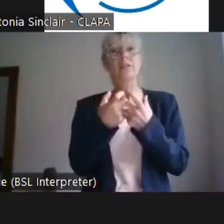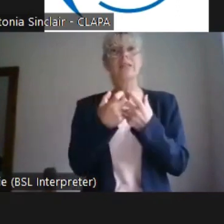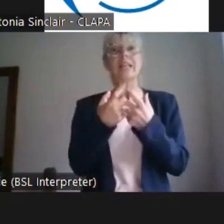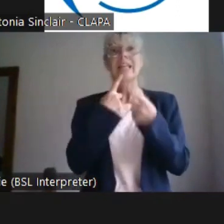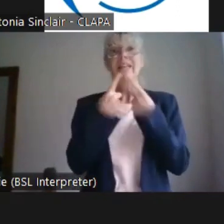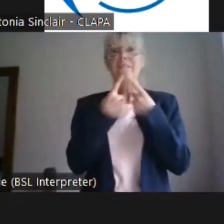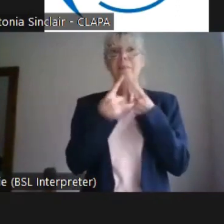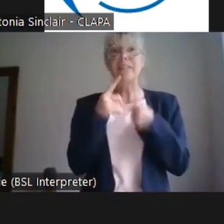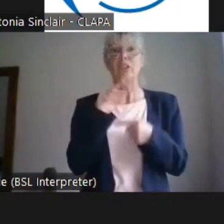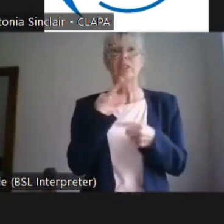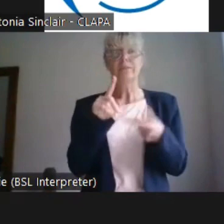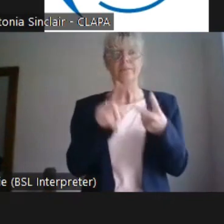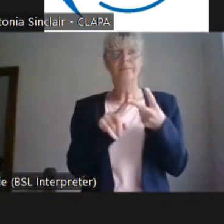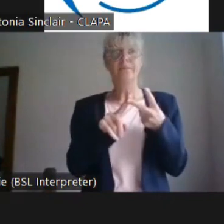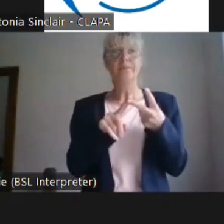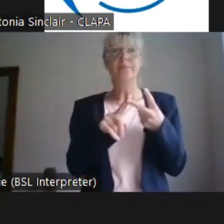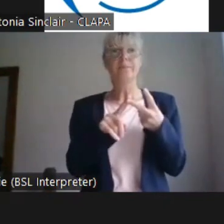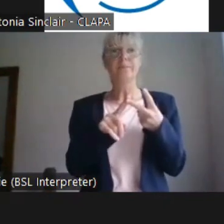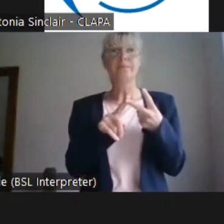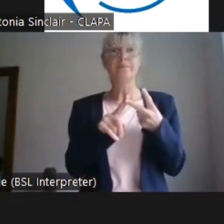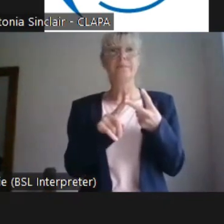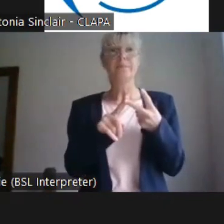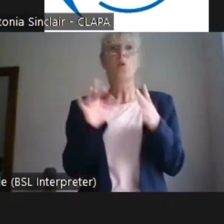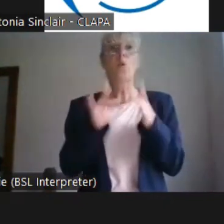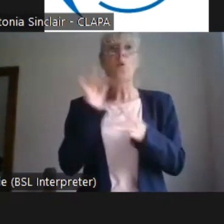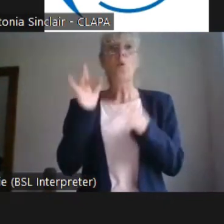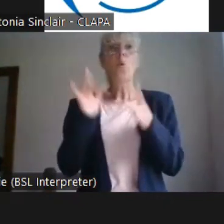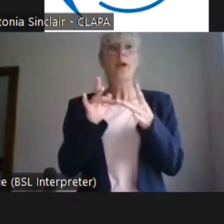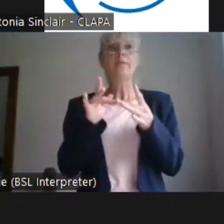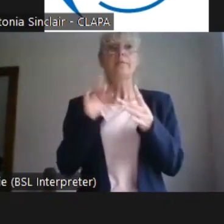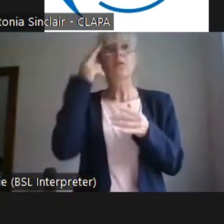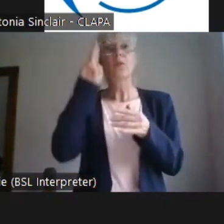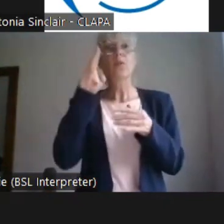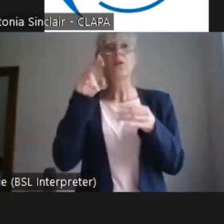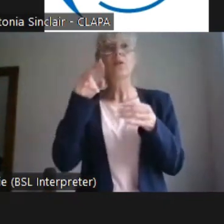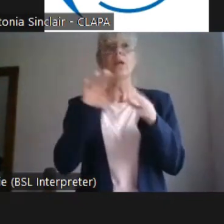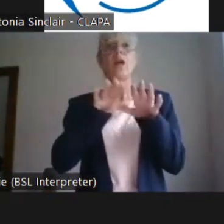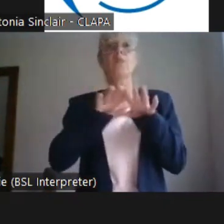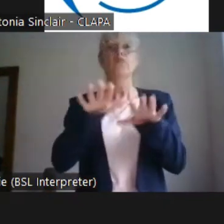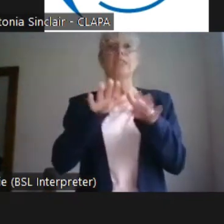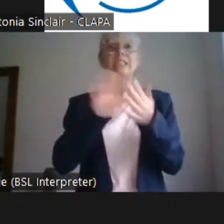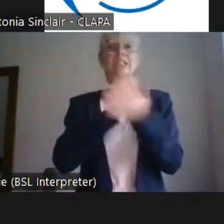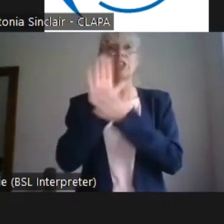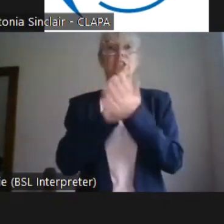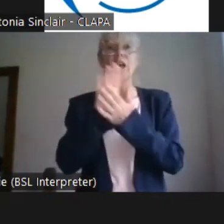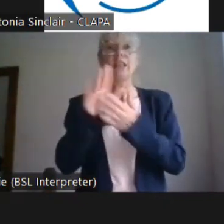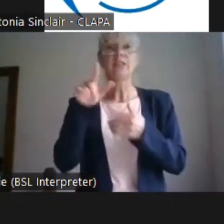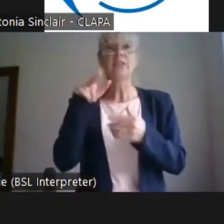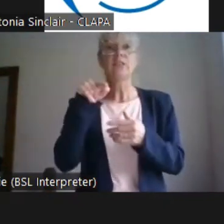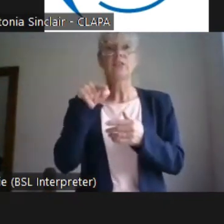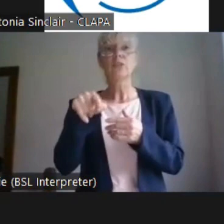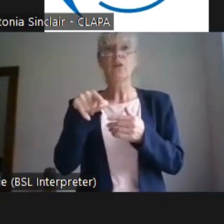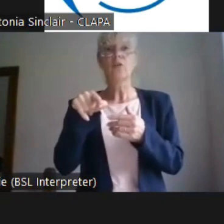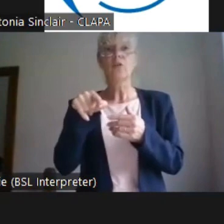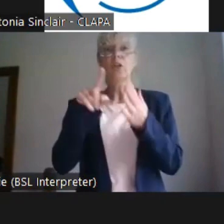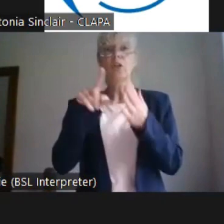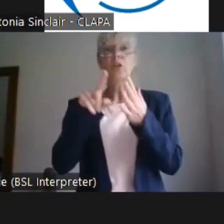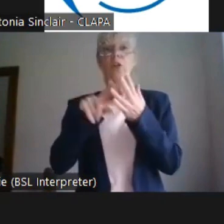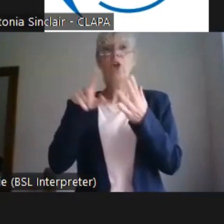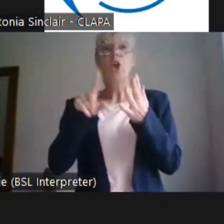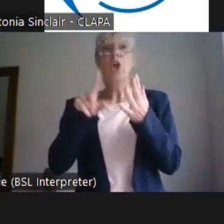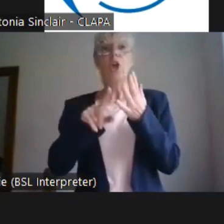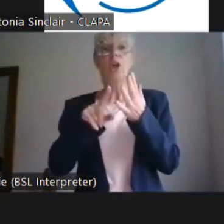that there's also um a website British sign dot Co dot UK um which is um sign language classes